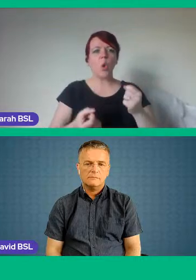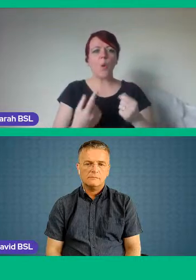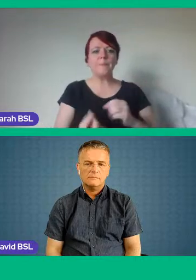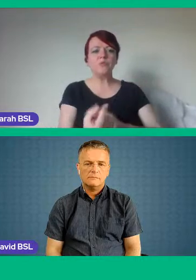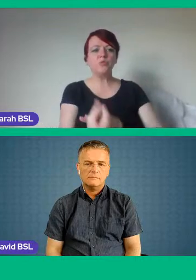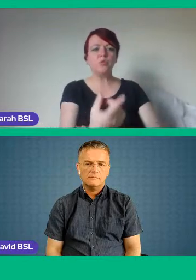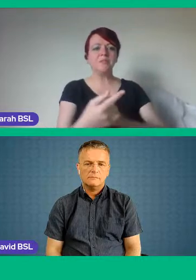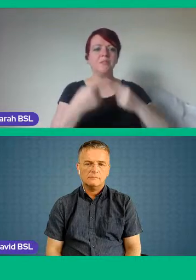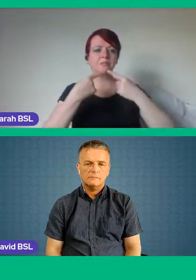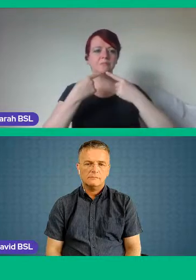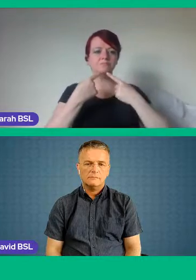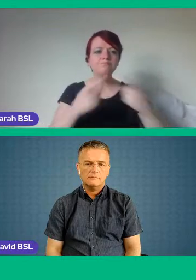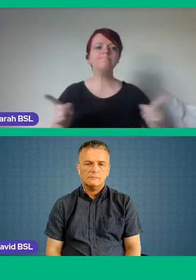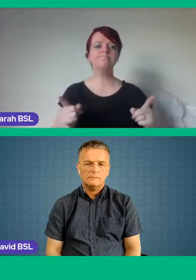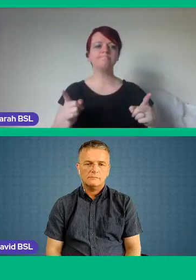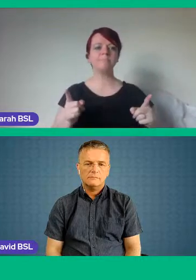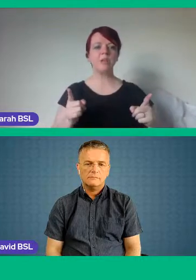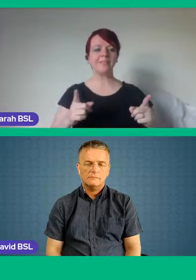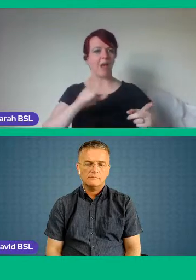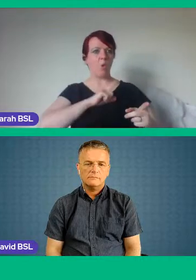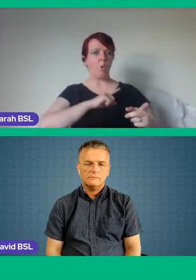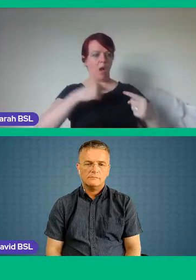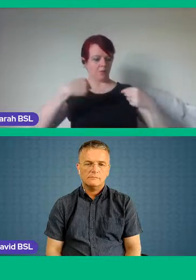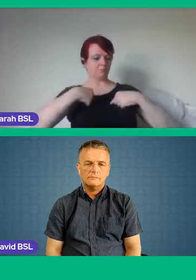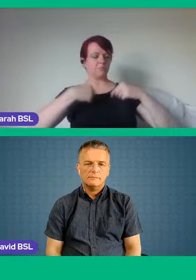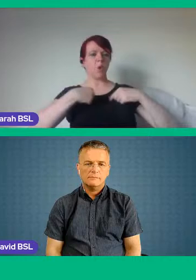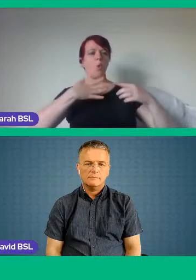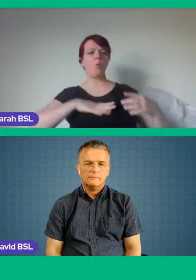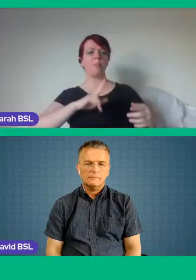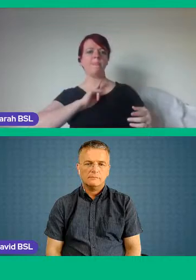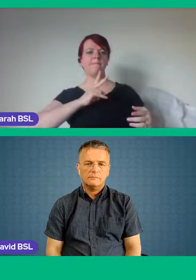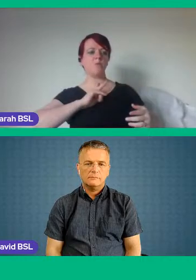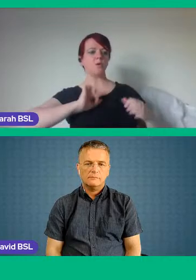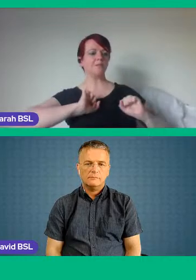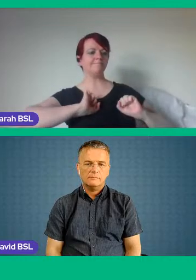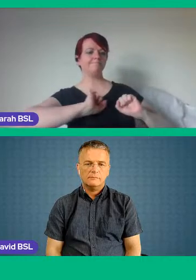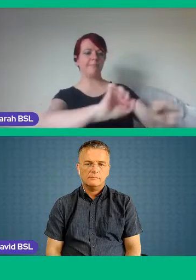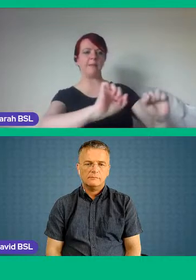shaped and created, and that is where adding the artist skills comes in